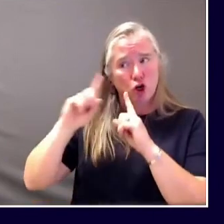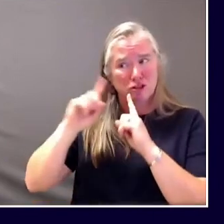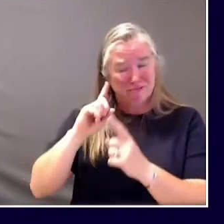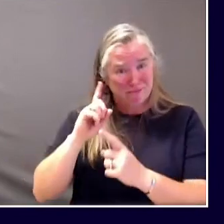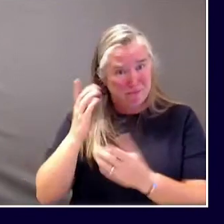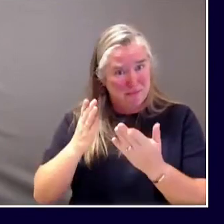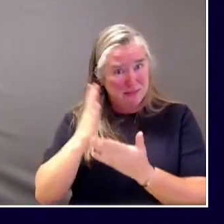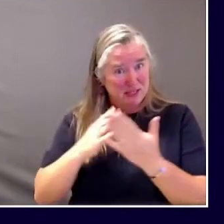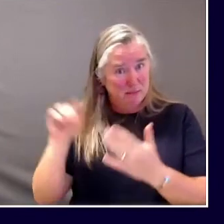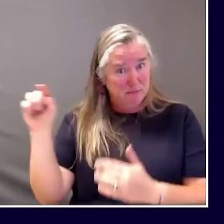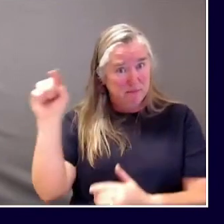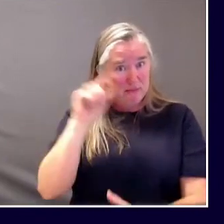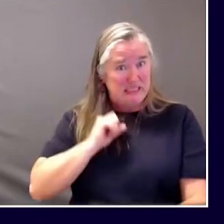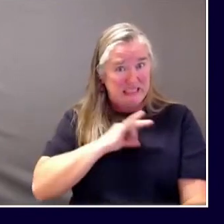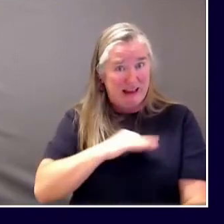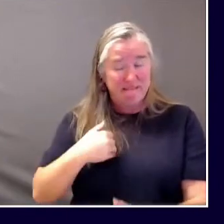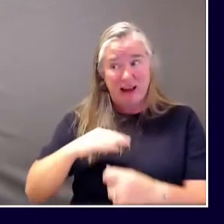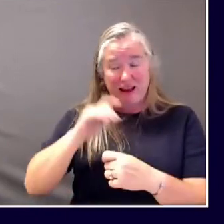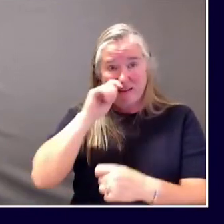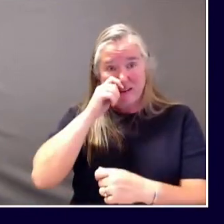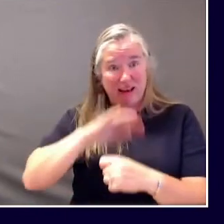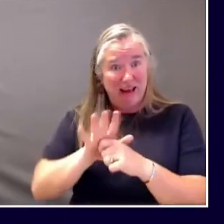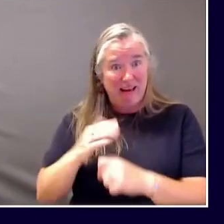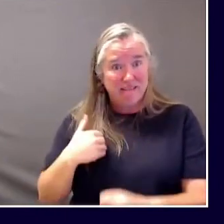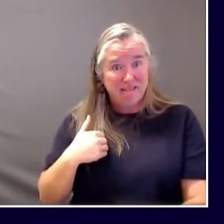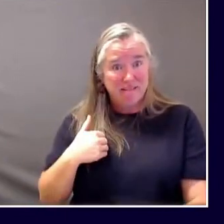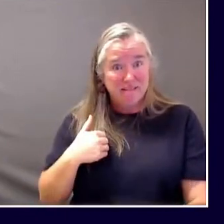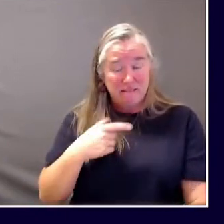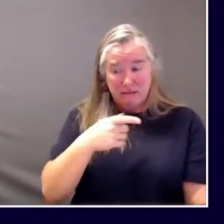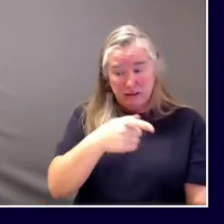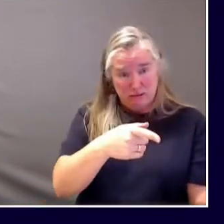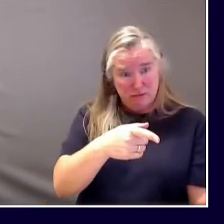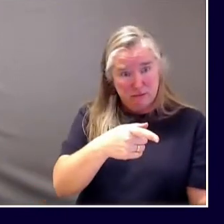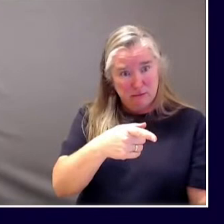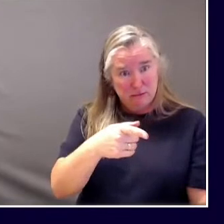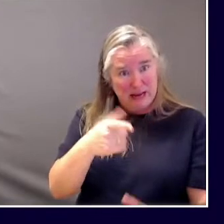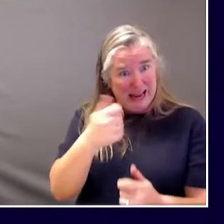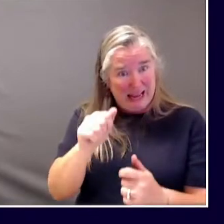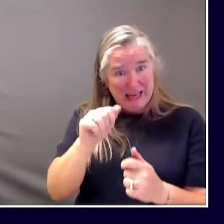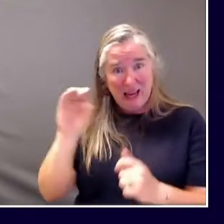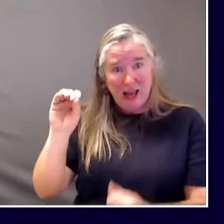tested positive for Kobe can you